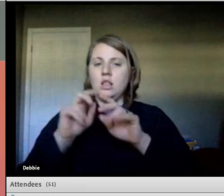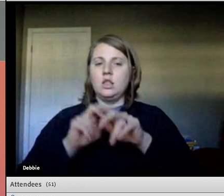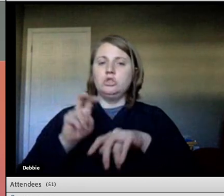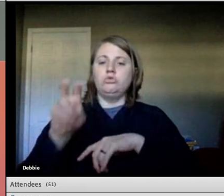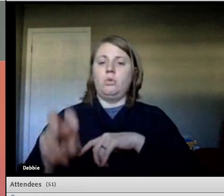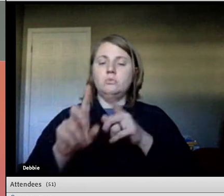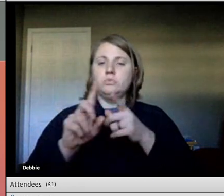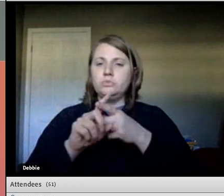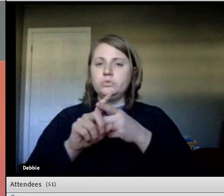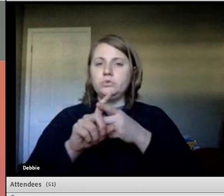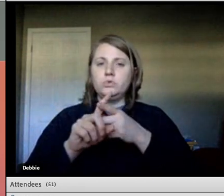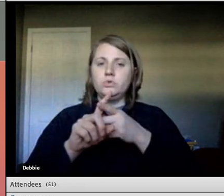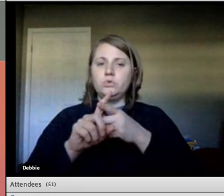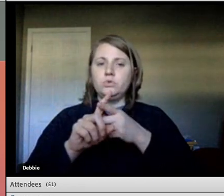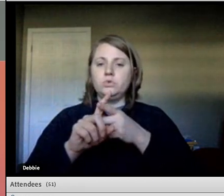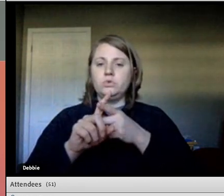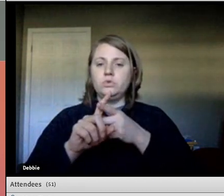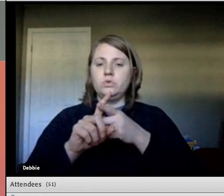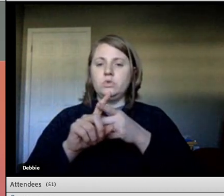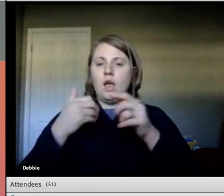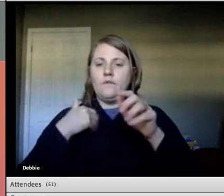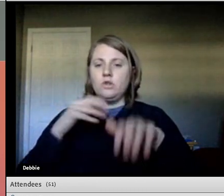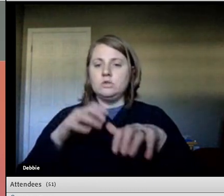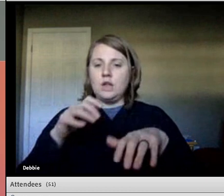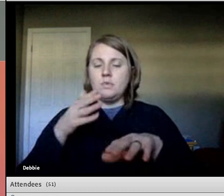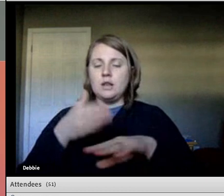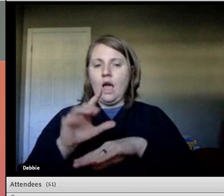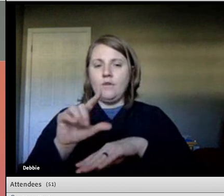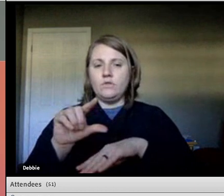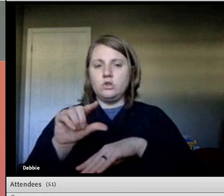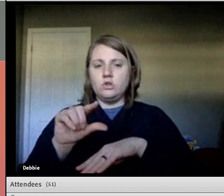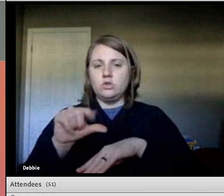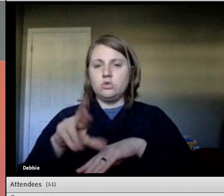and kind of go through some additional resources, but if you are thinking of something,